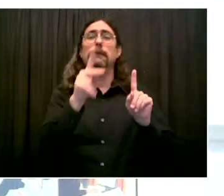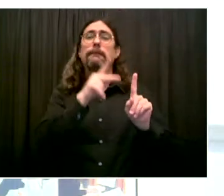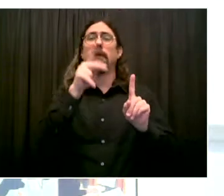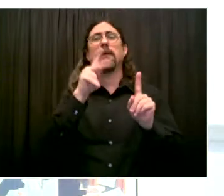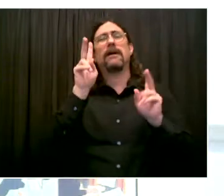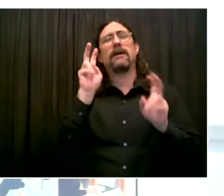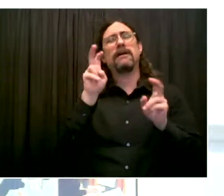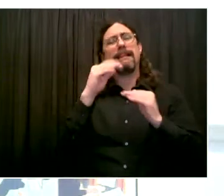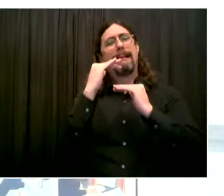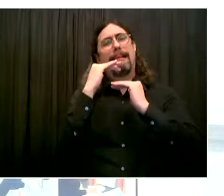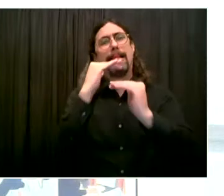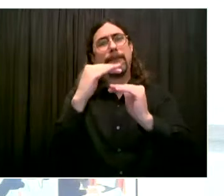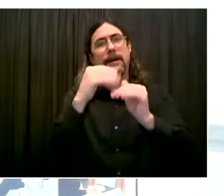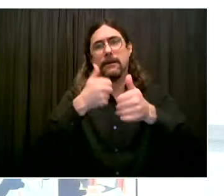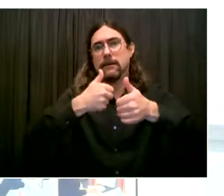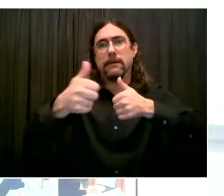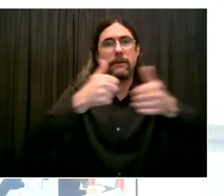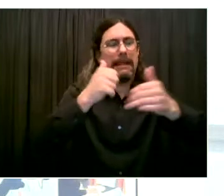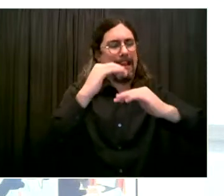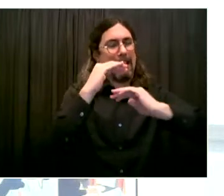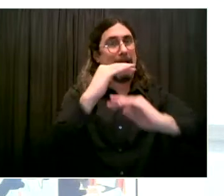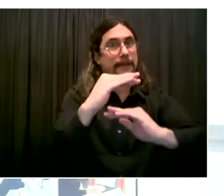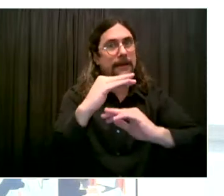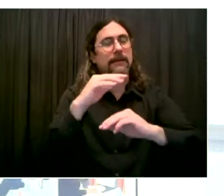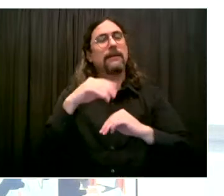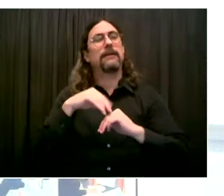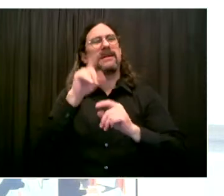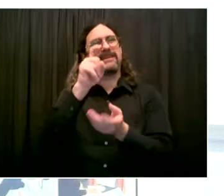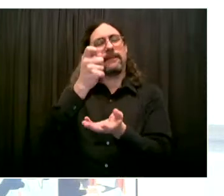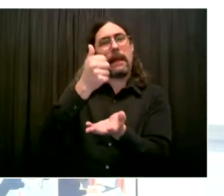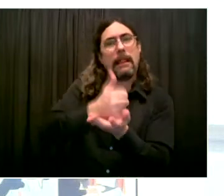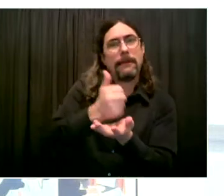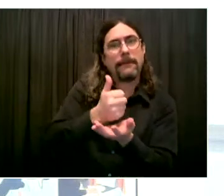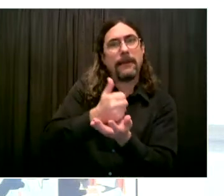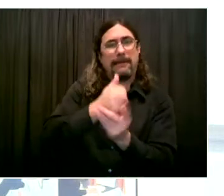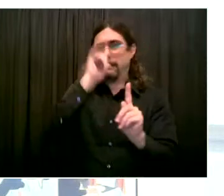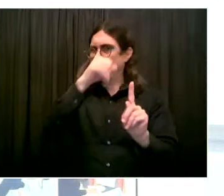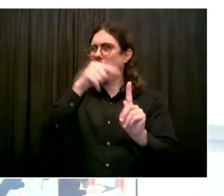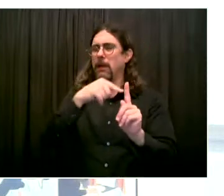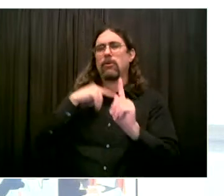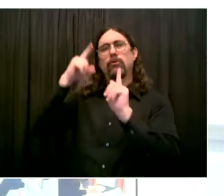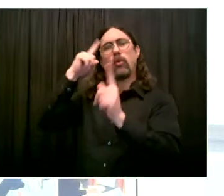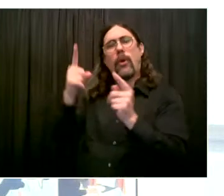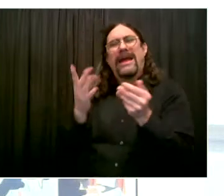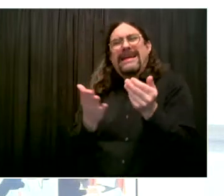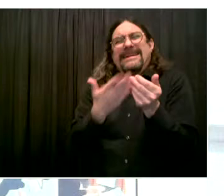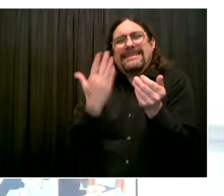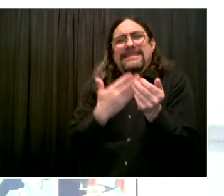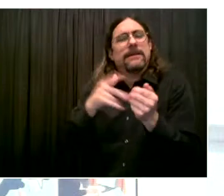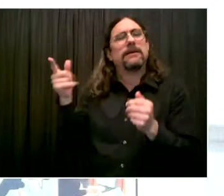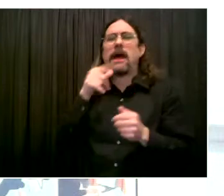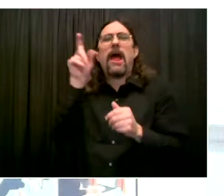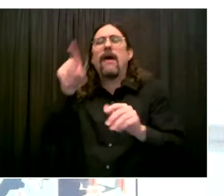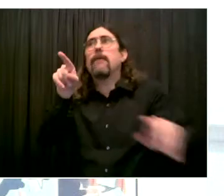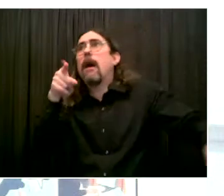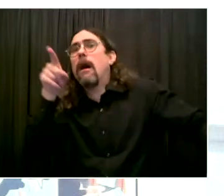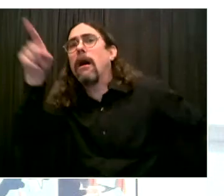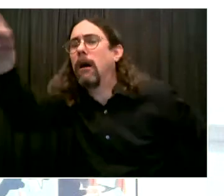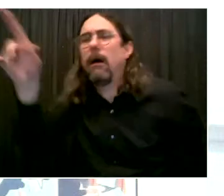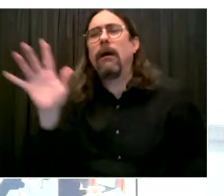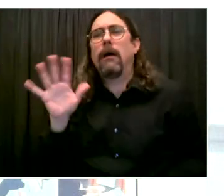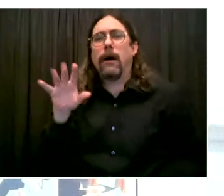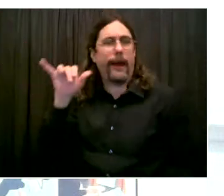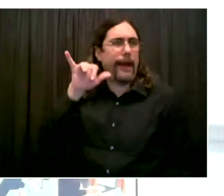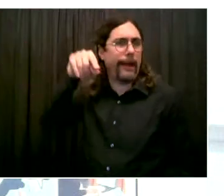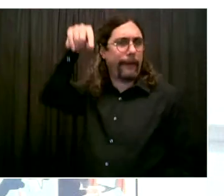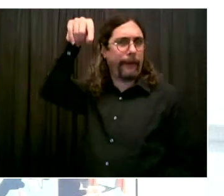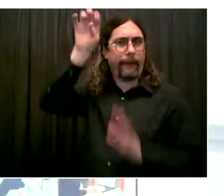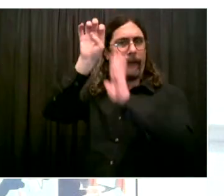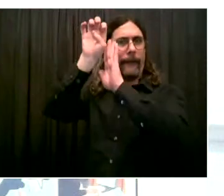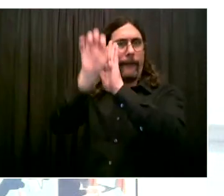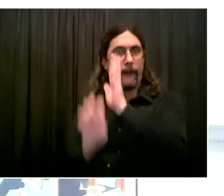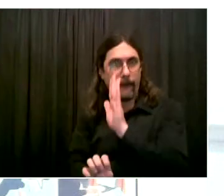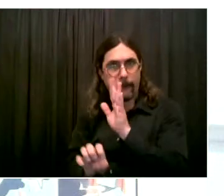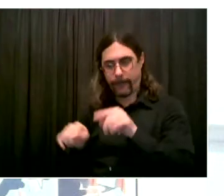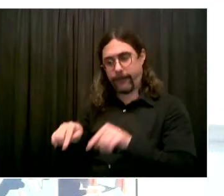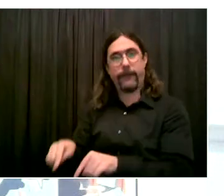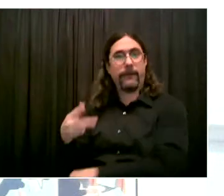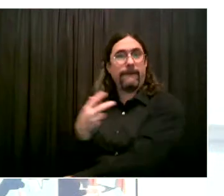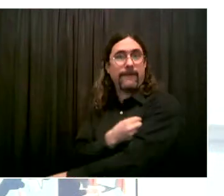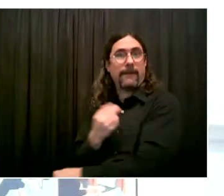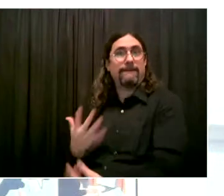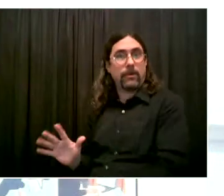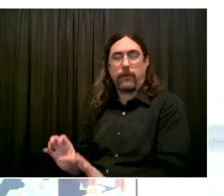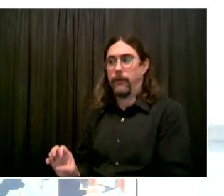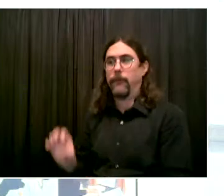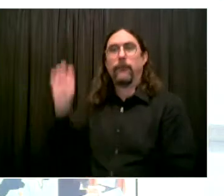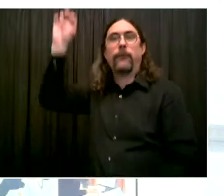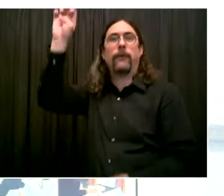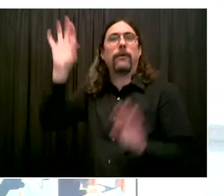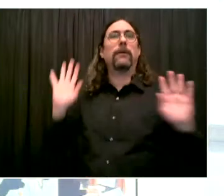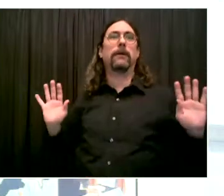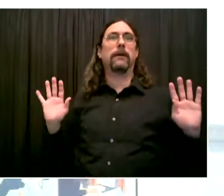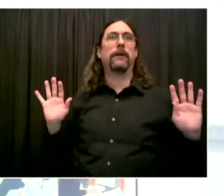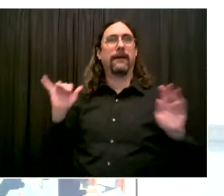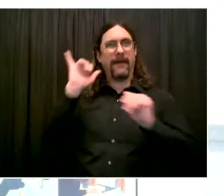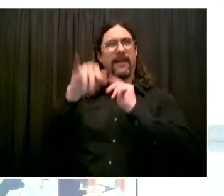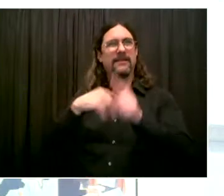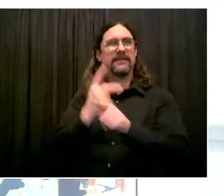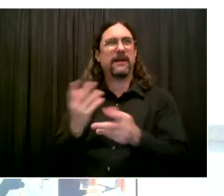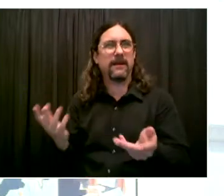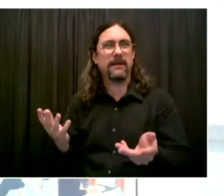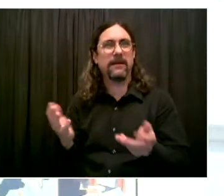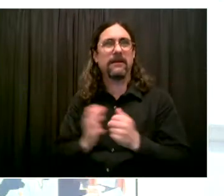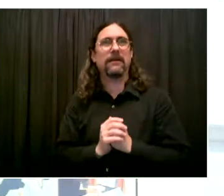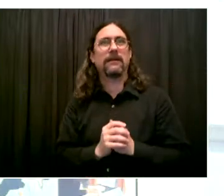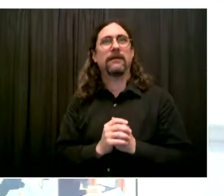TRANSPORTATION.